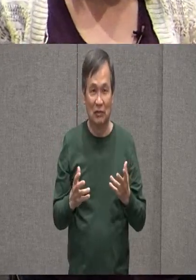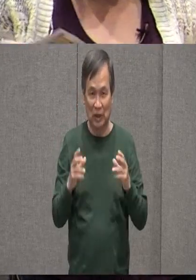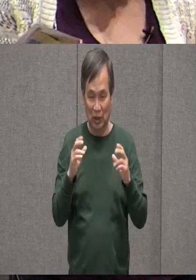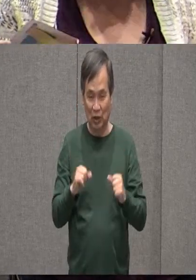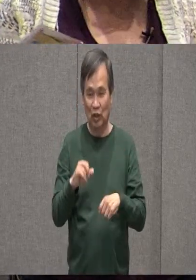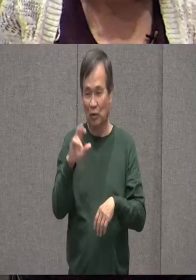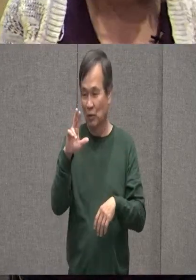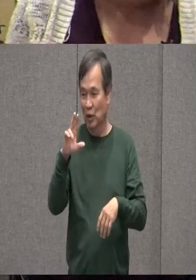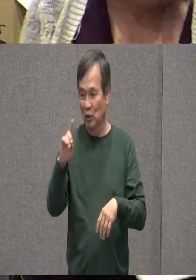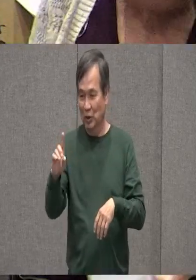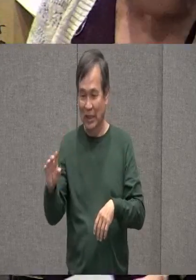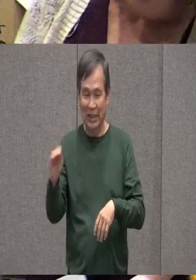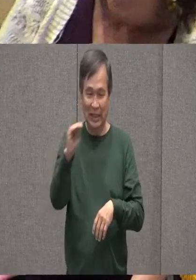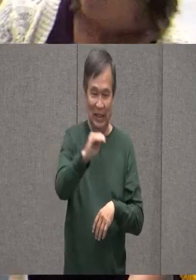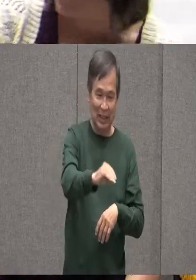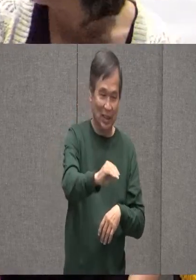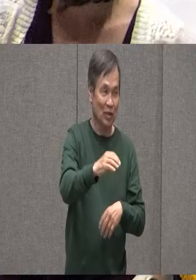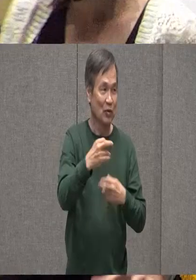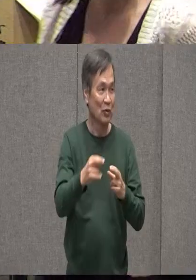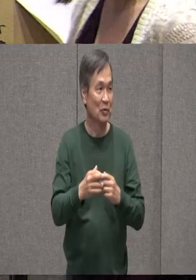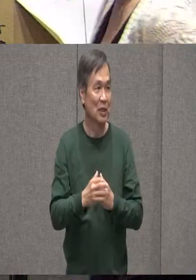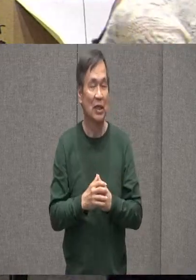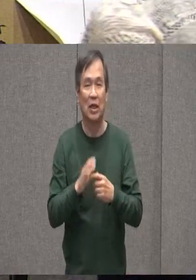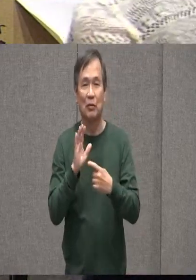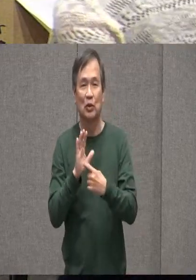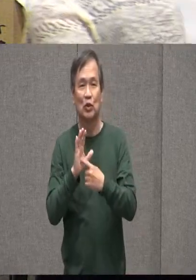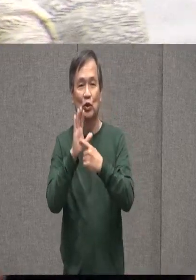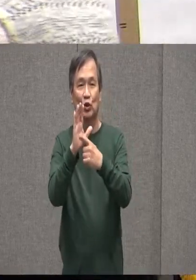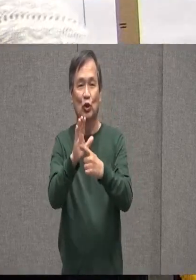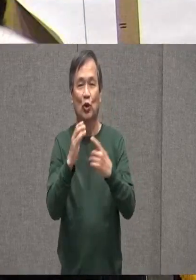in your little 3D room. I'm gonna show you that little trick next.